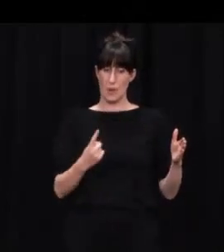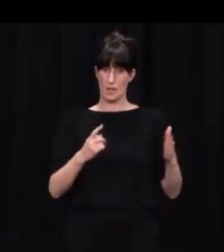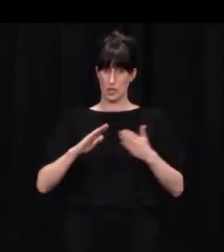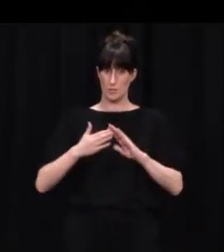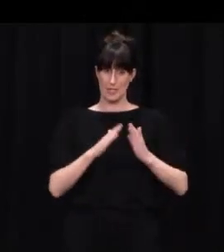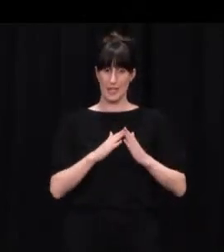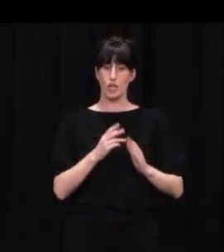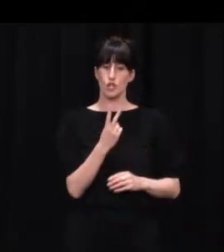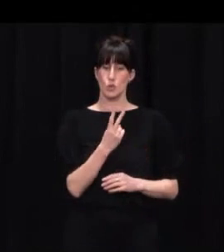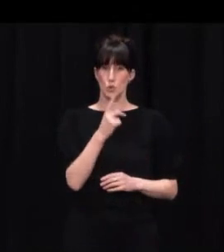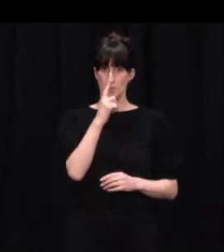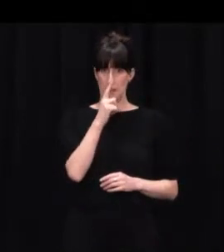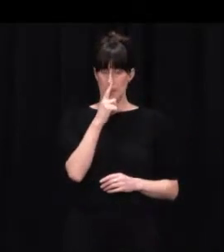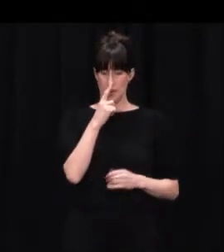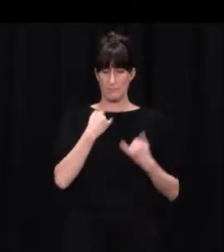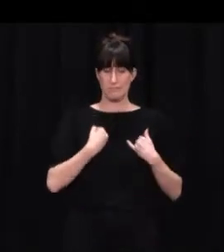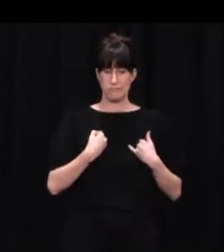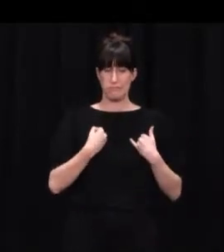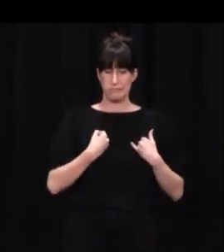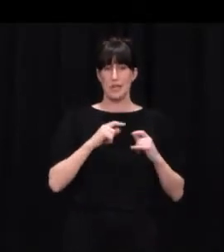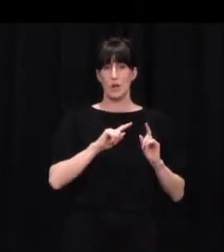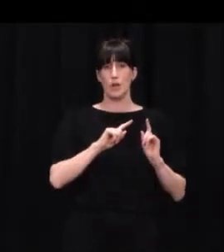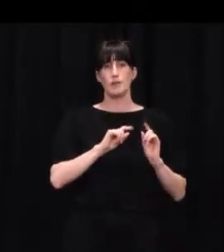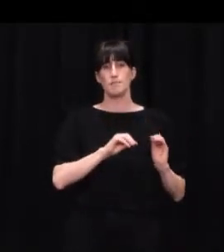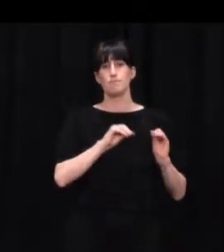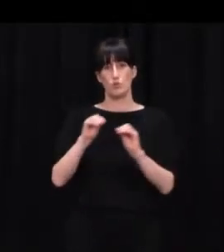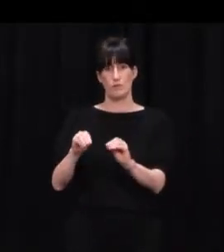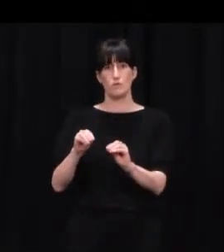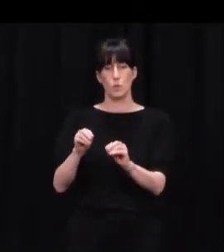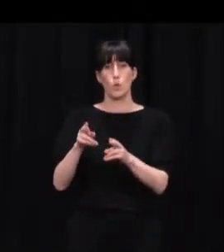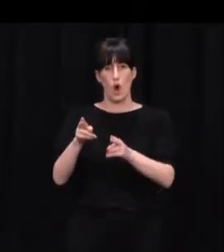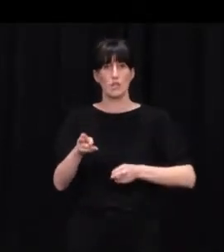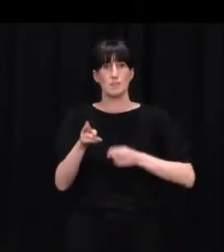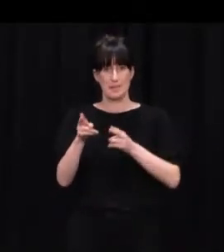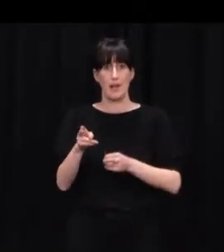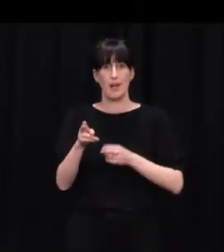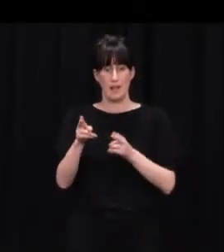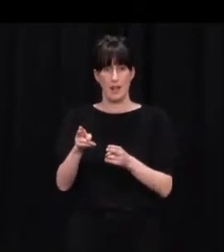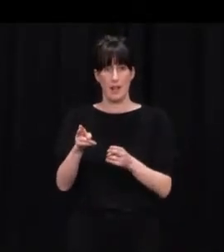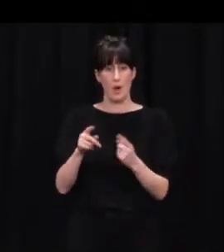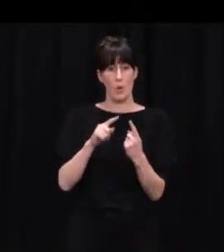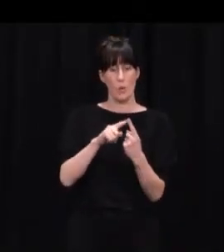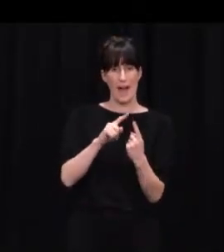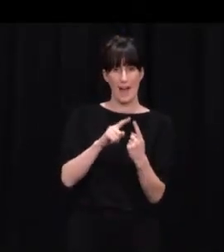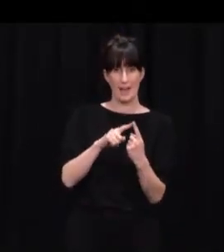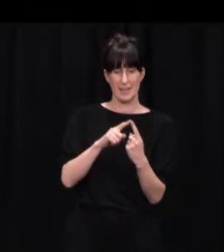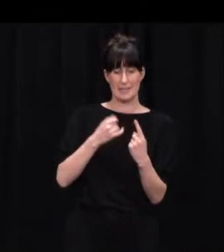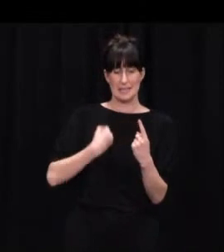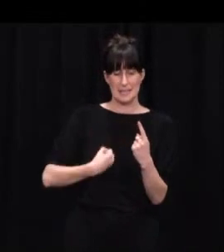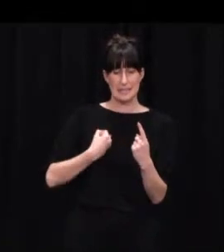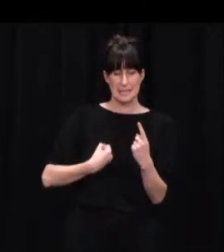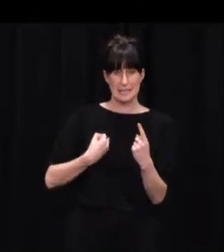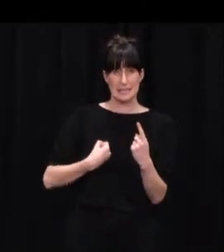in the ministry's press releas. Two of our community cases were